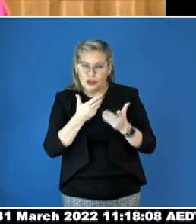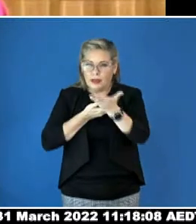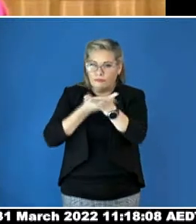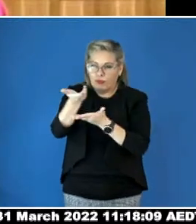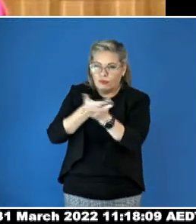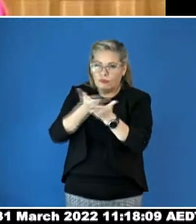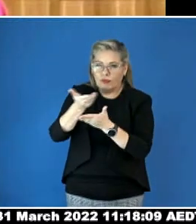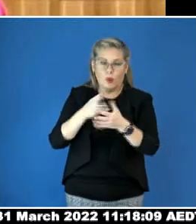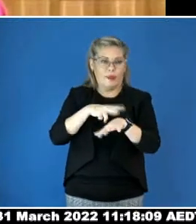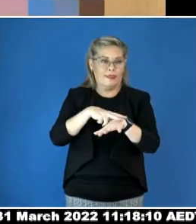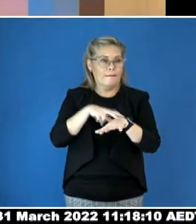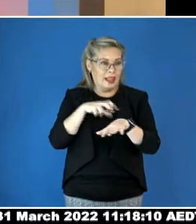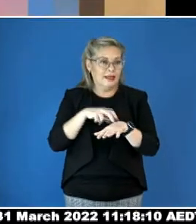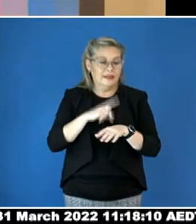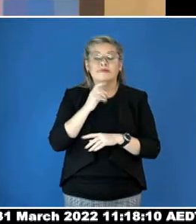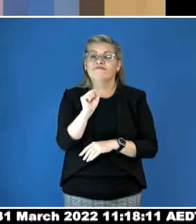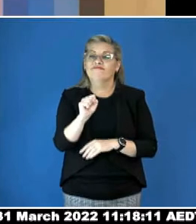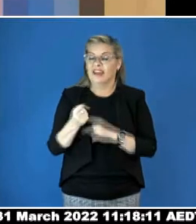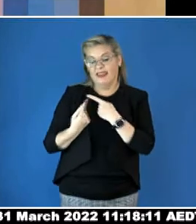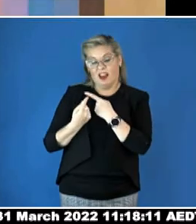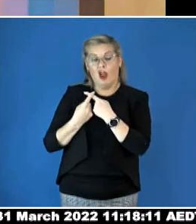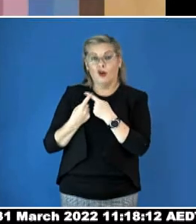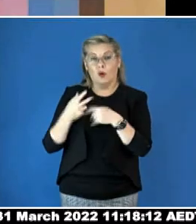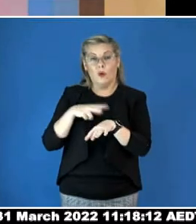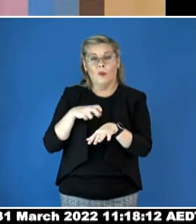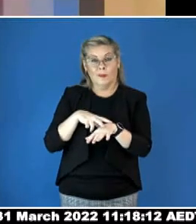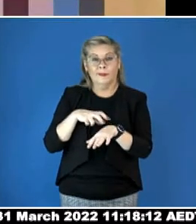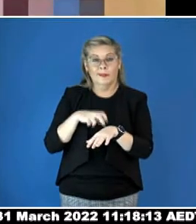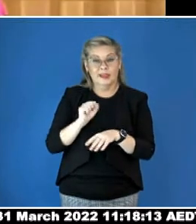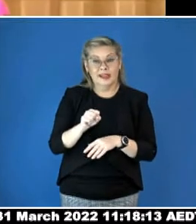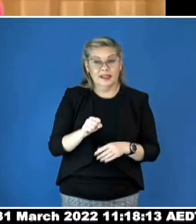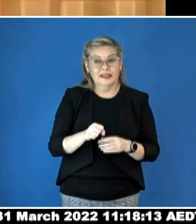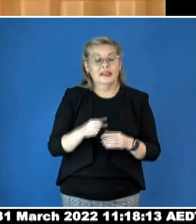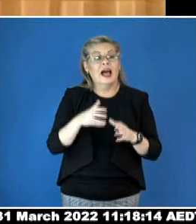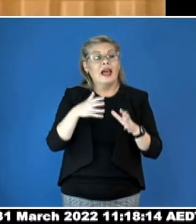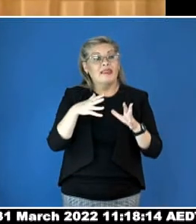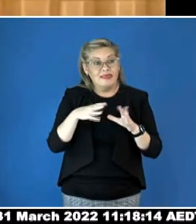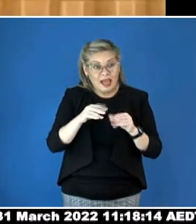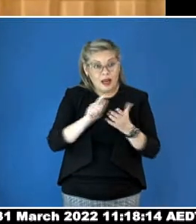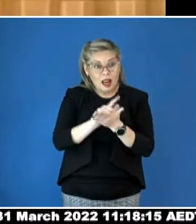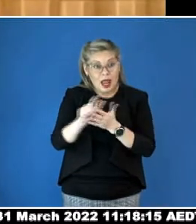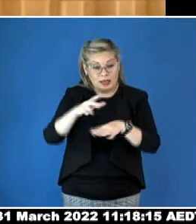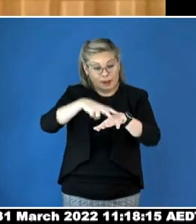Is that right? NIKY'S MUM: To the local police, yes. The local police. Then there was a referral to the Child Protection Unit.